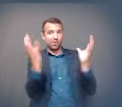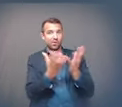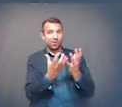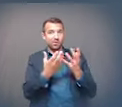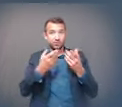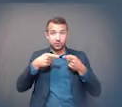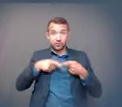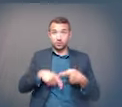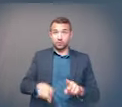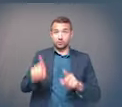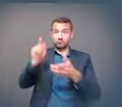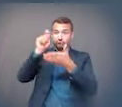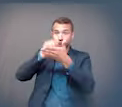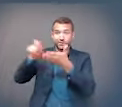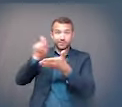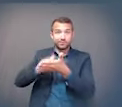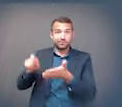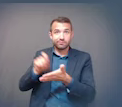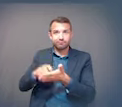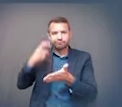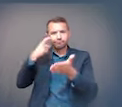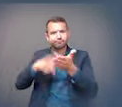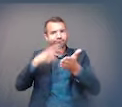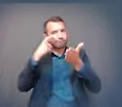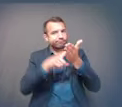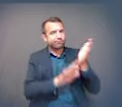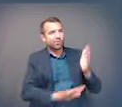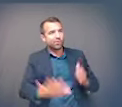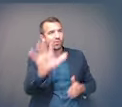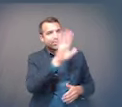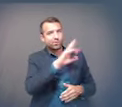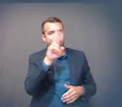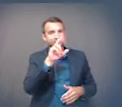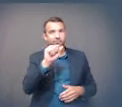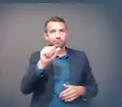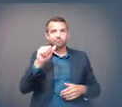As I write this, all over America monuments are falling.